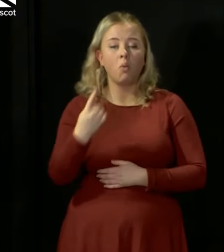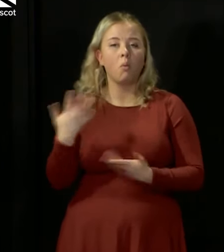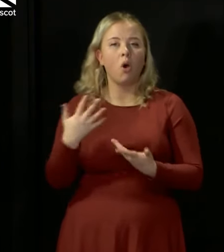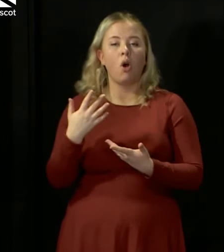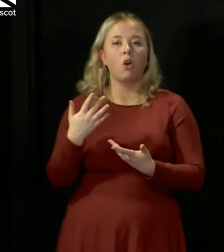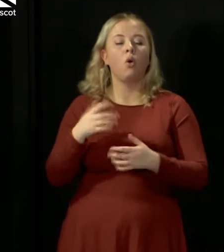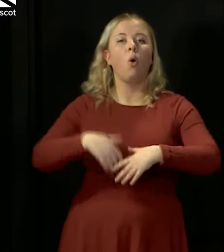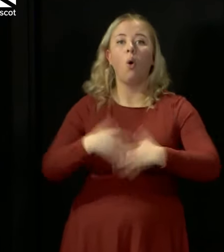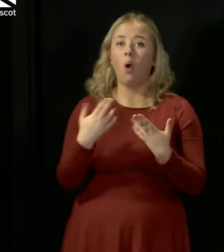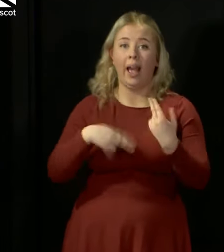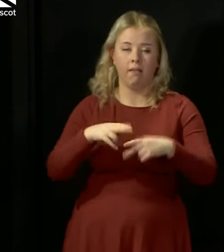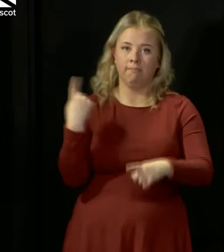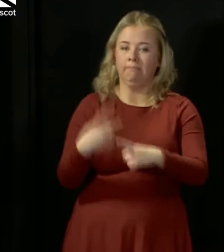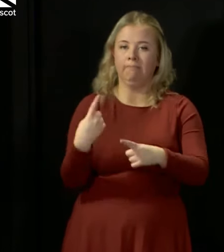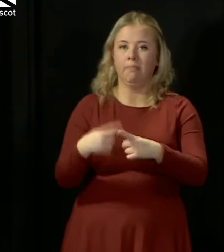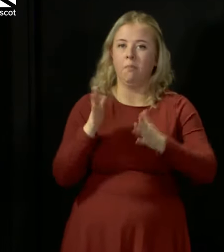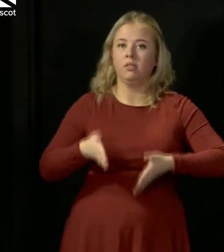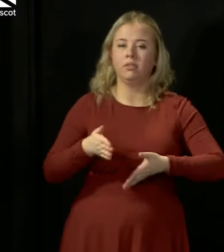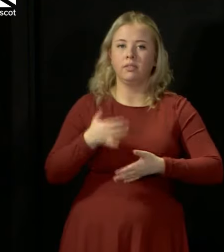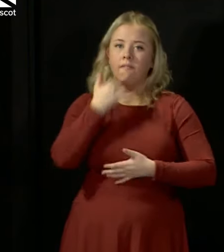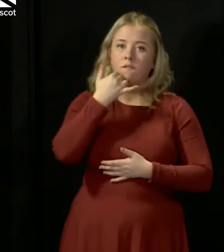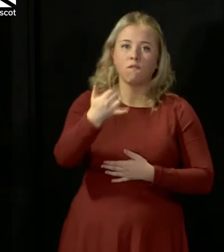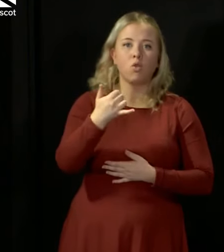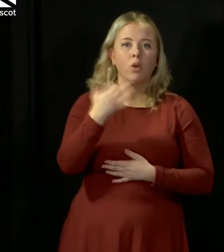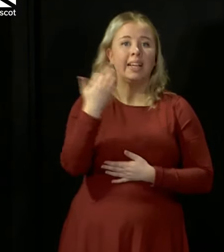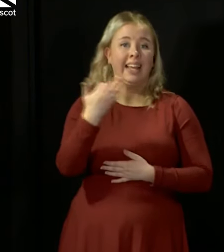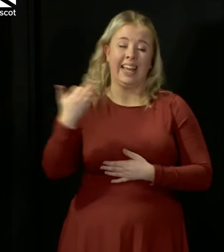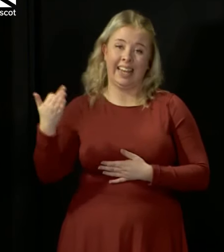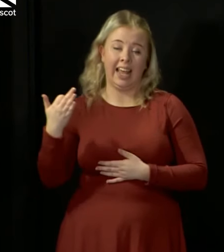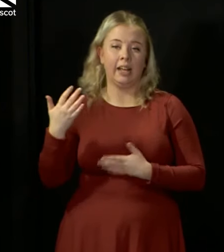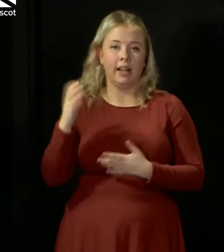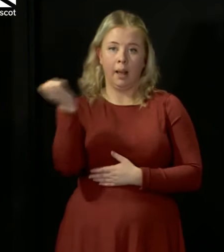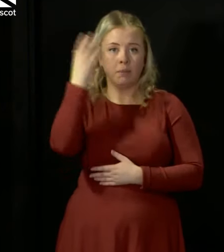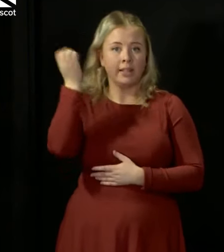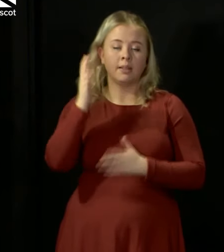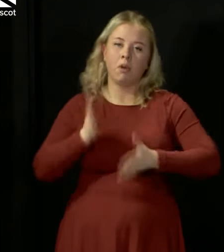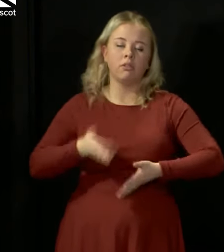circumstances where it's urgent care you need, phoning an ambulance on 999. The health services